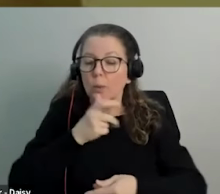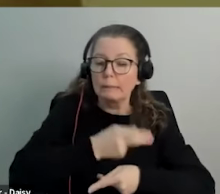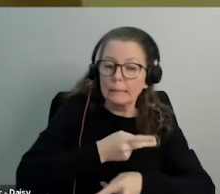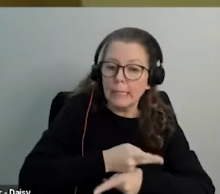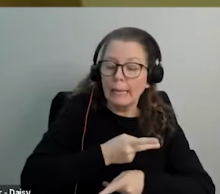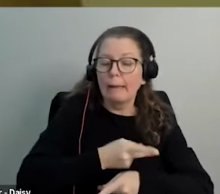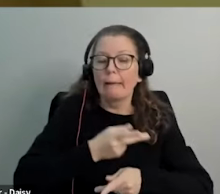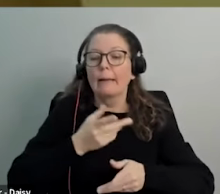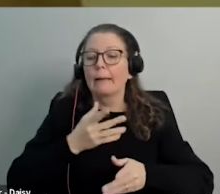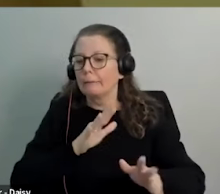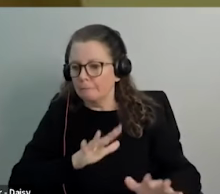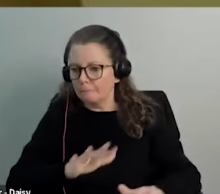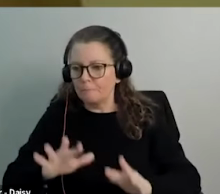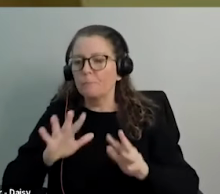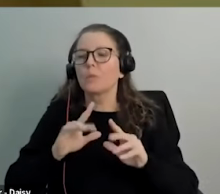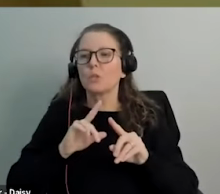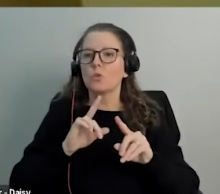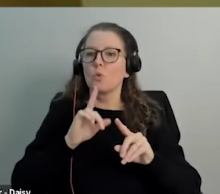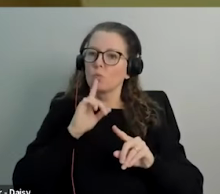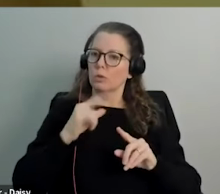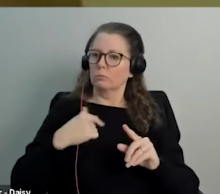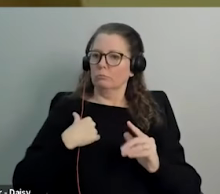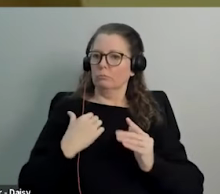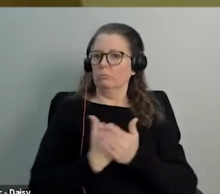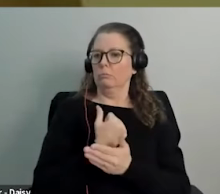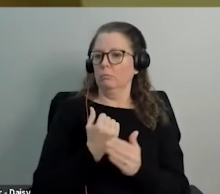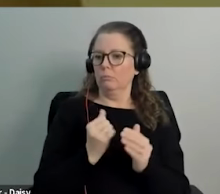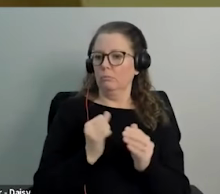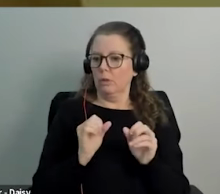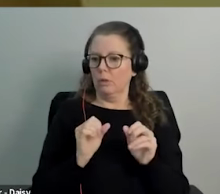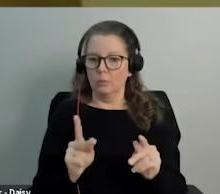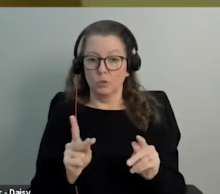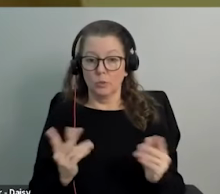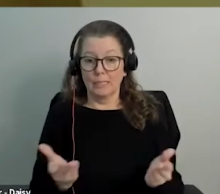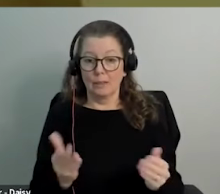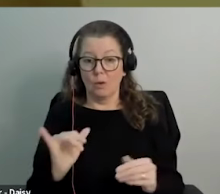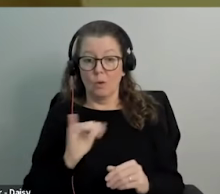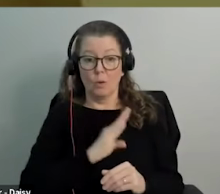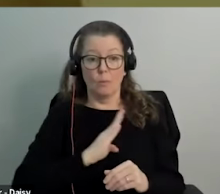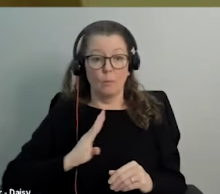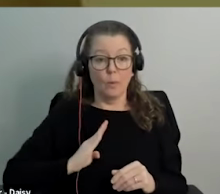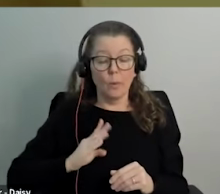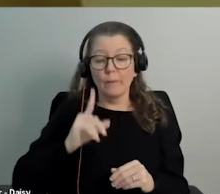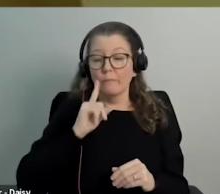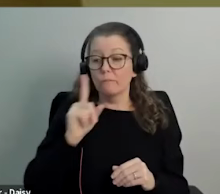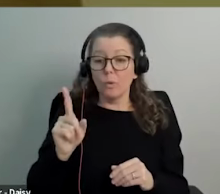I also have the opportunity where I'm on the board for Disability Rights New Jersey,